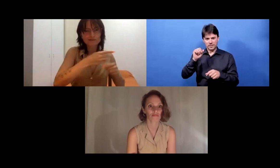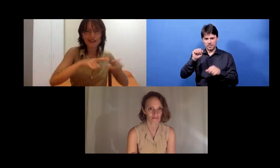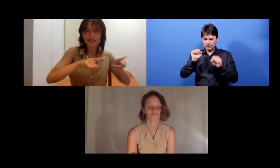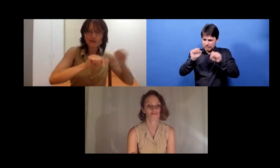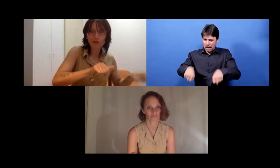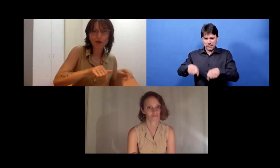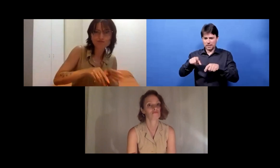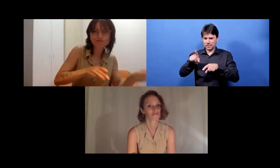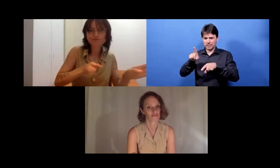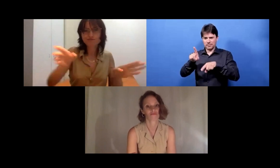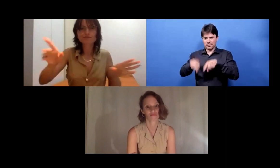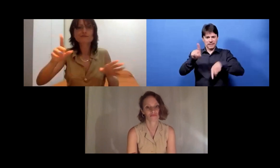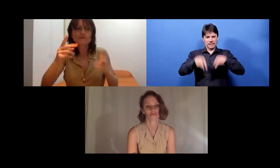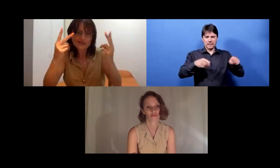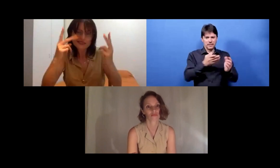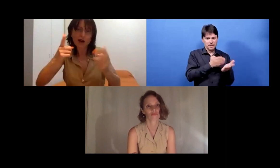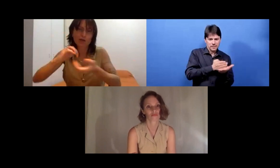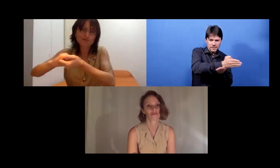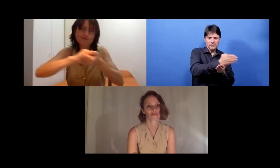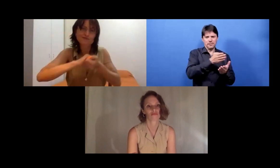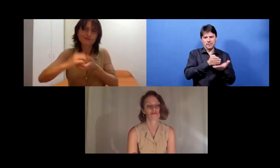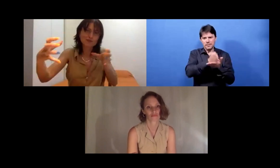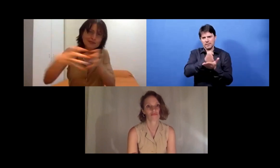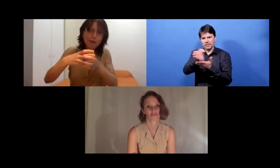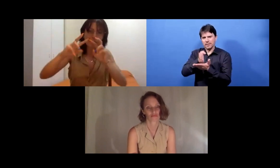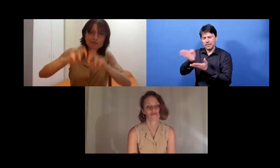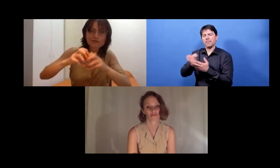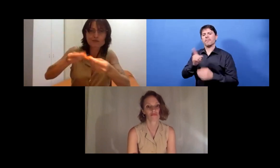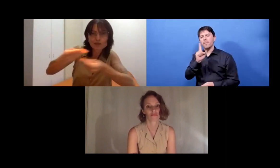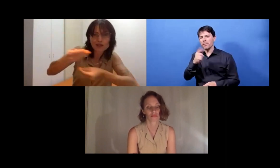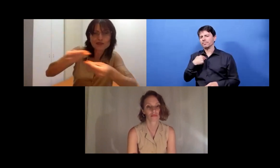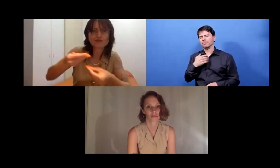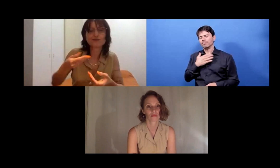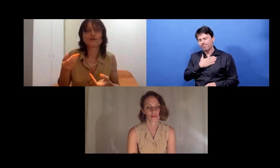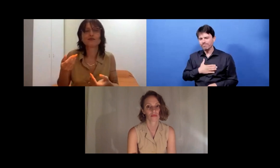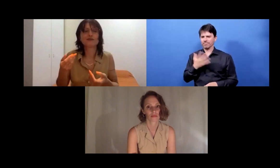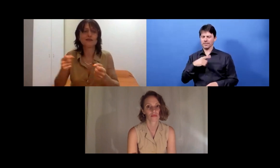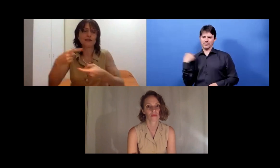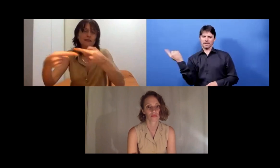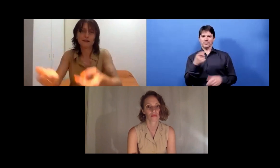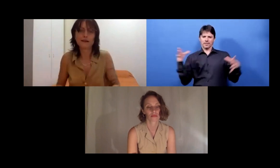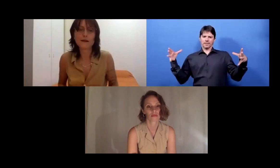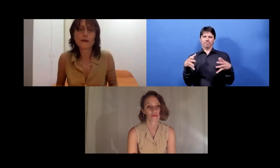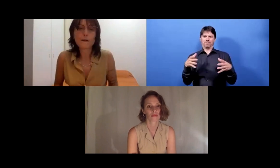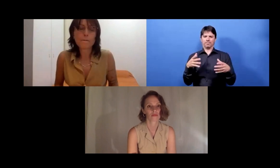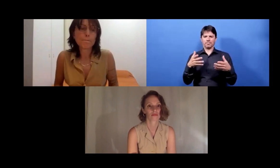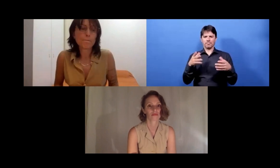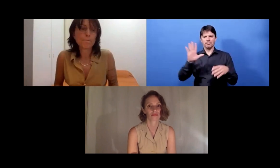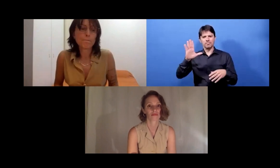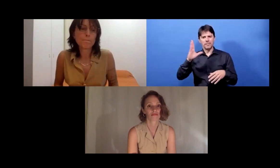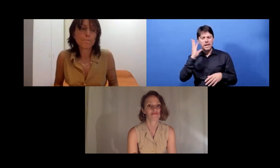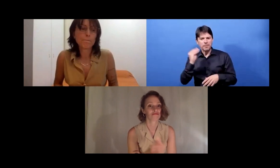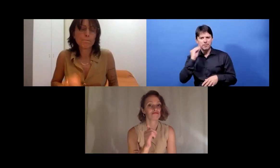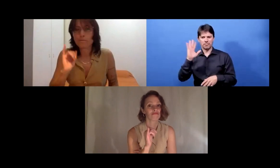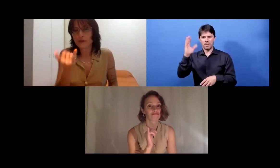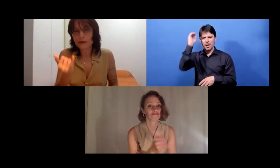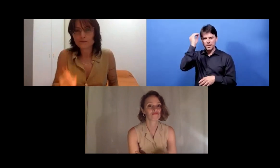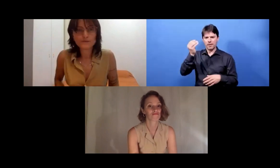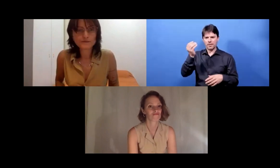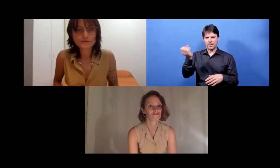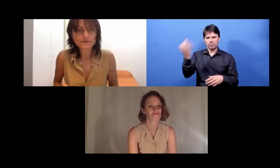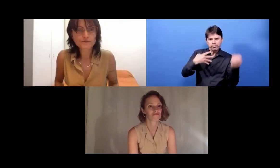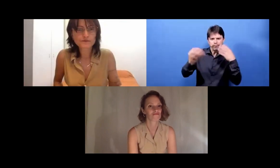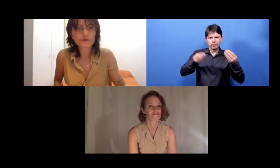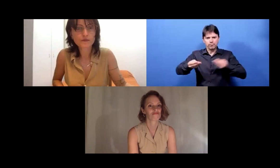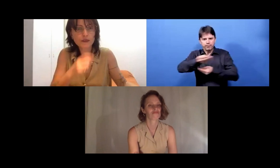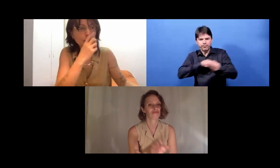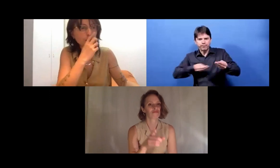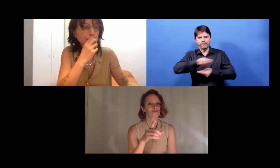to discover together with your friends or colleagues what your artistic work is and what it can do.